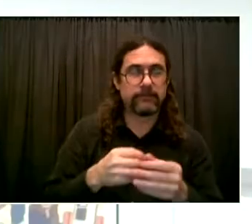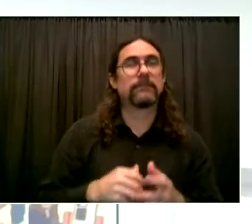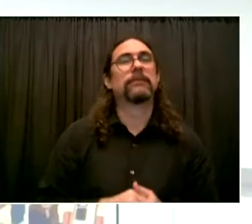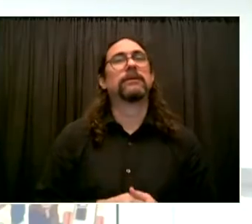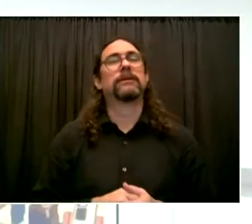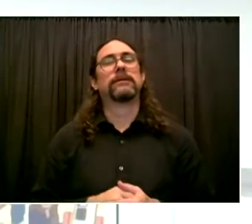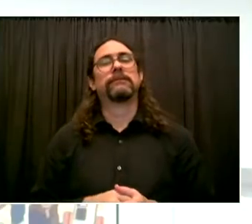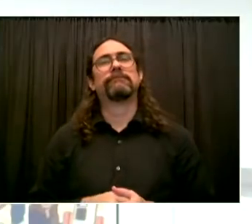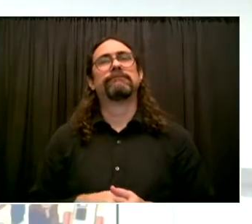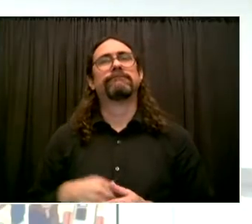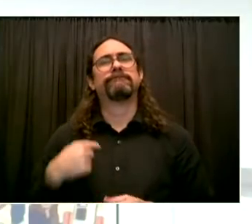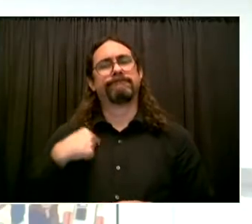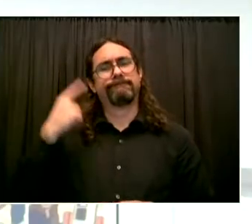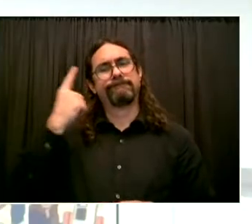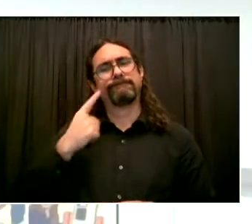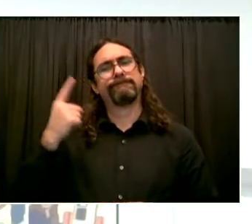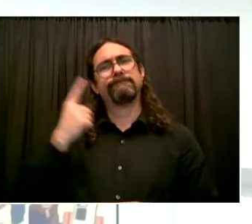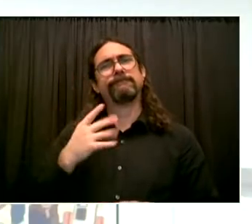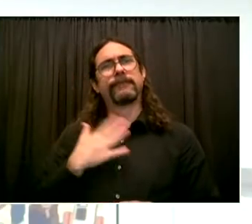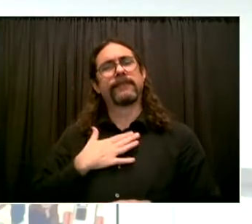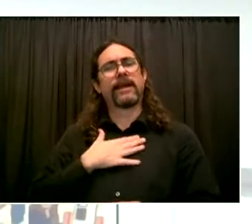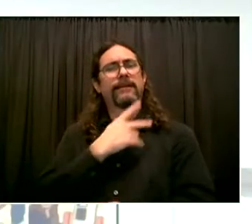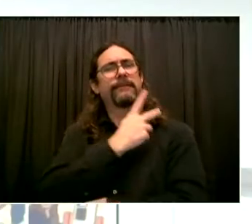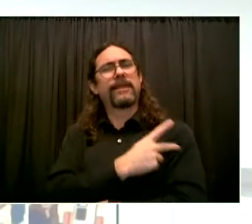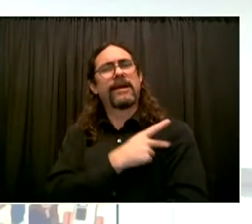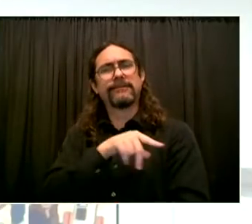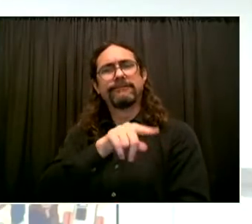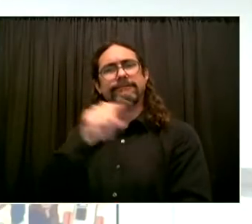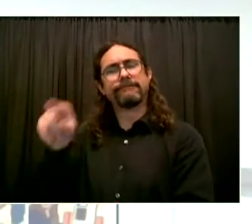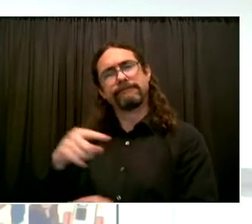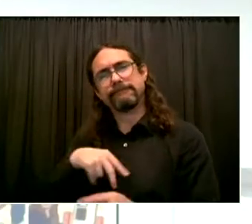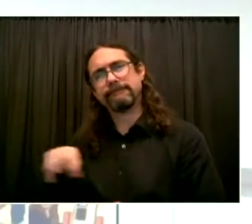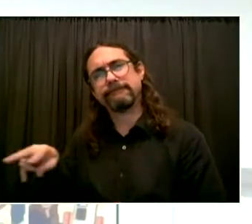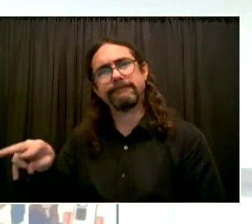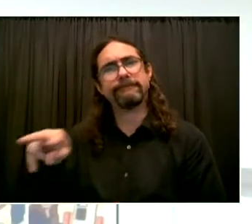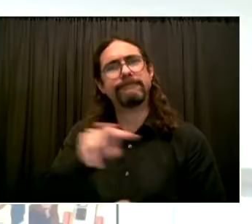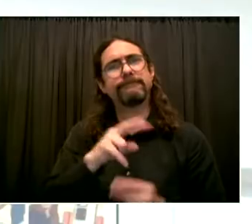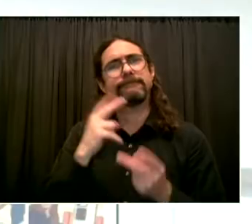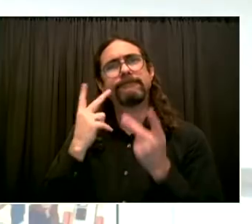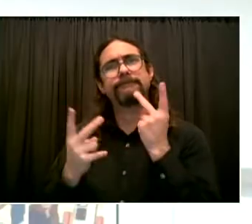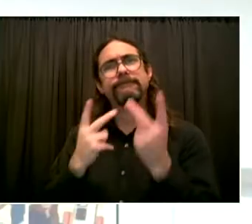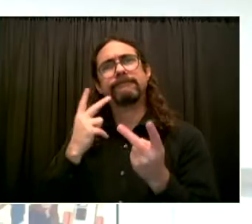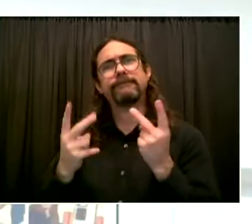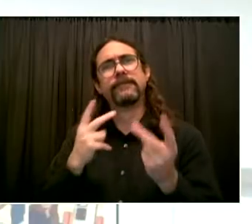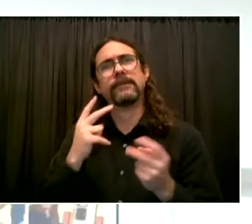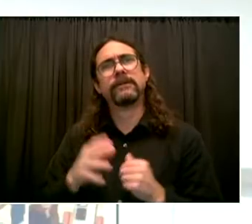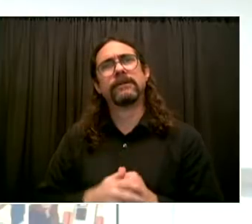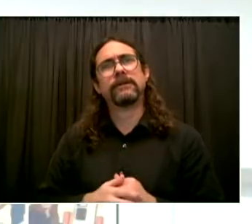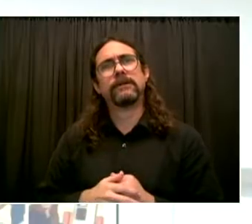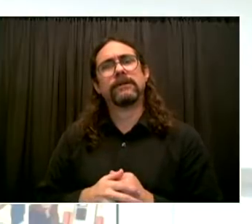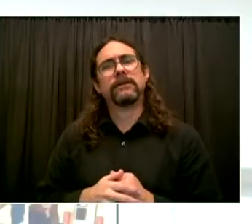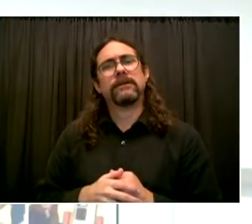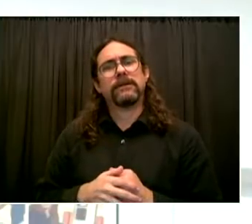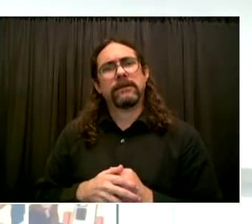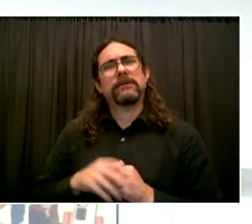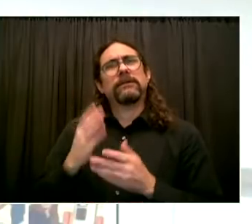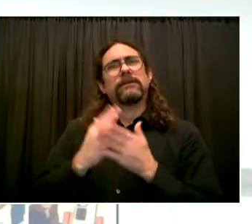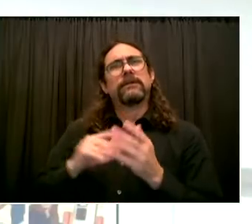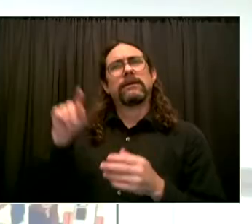I THOUGHT ABOUT THE PATIENT'S, THOSE MSAE HEALTHCARE WORKERS LOOK AFTER ESPECIALLY THE UNVACCINATED